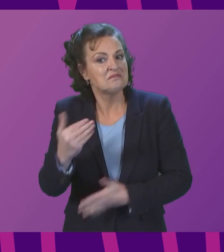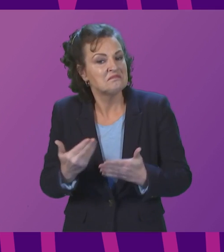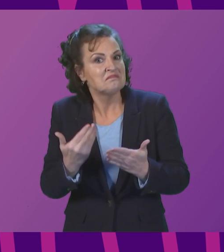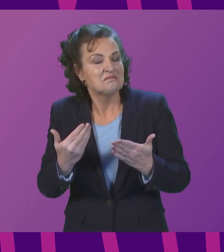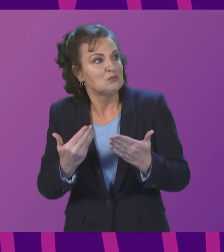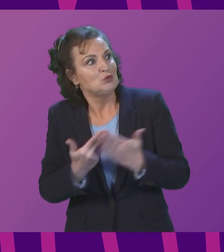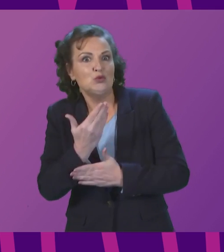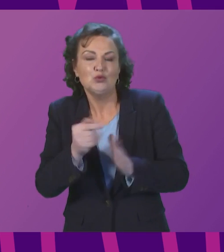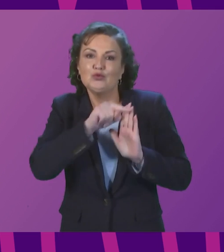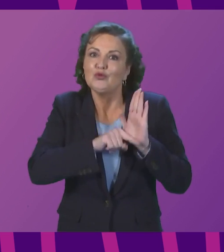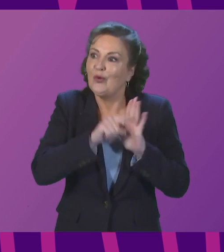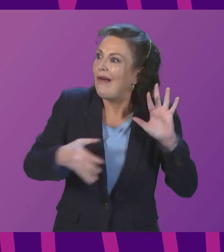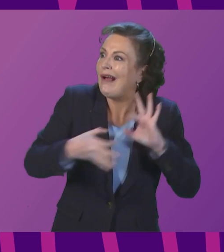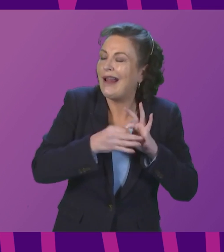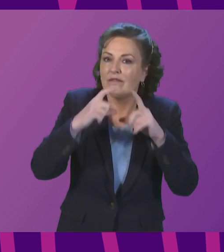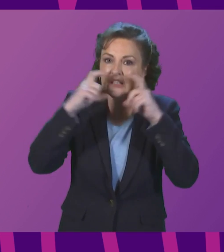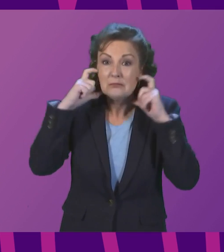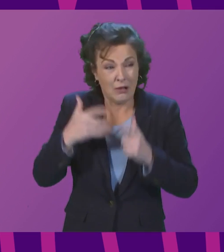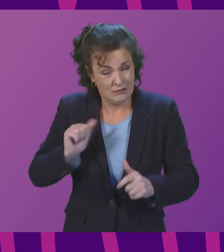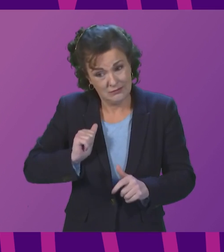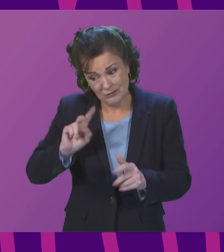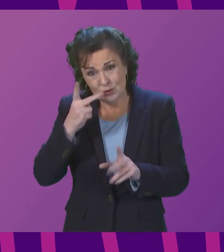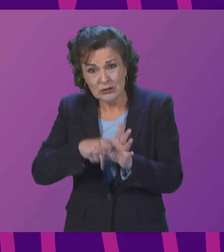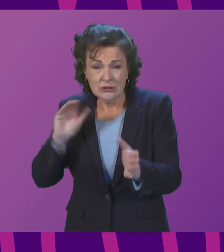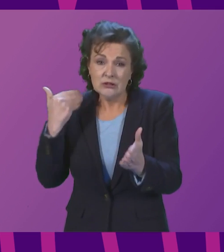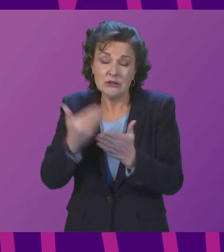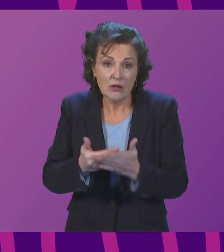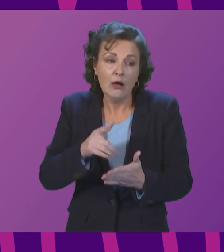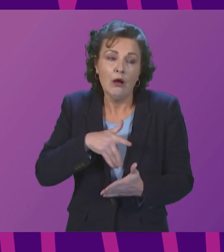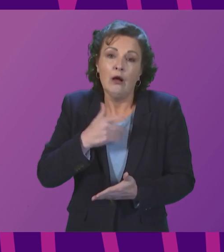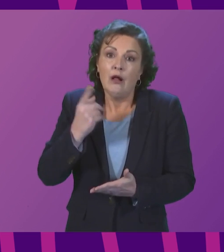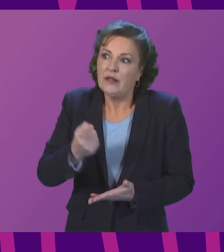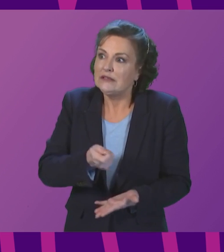will add anxiety for staff and workers in schools, as well as for parents, and it makes